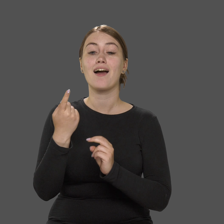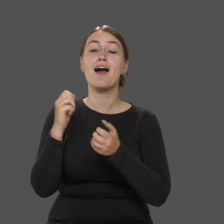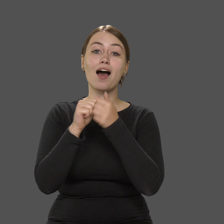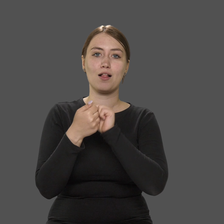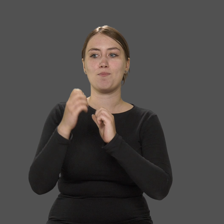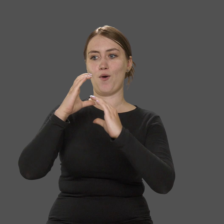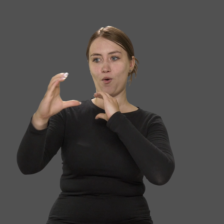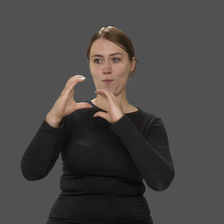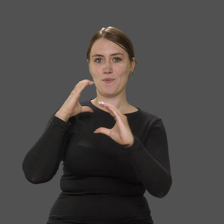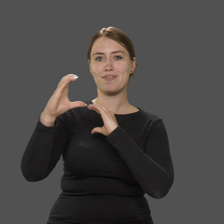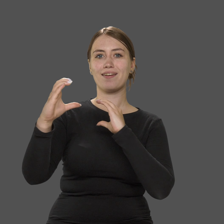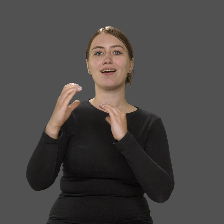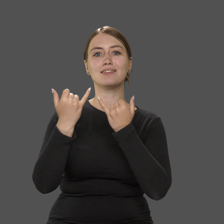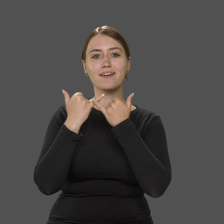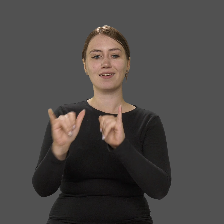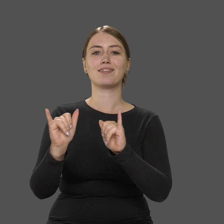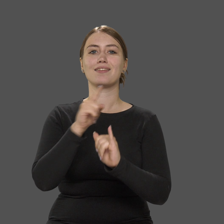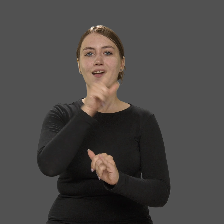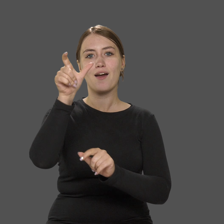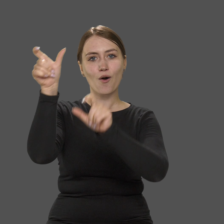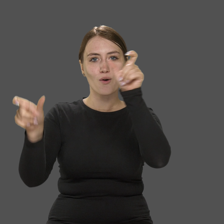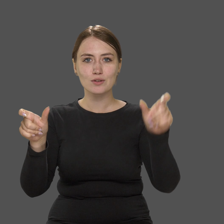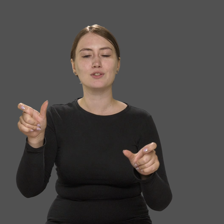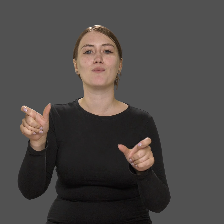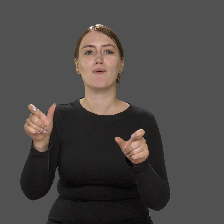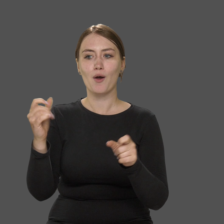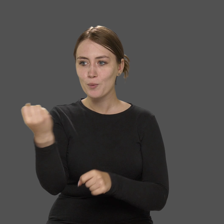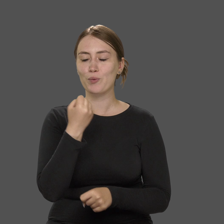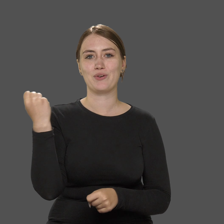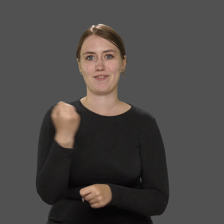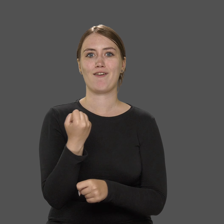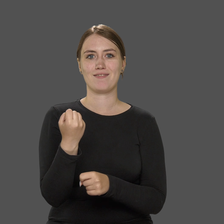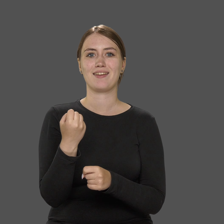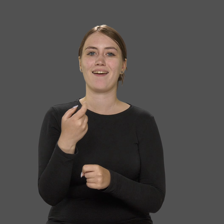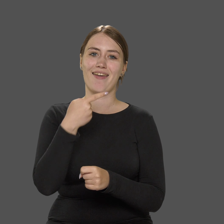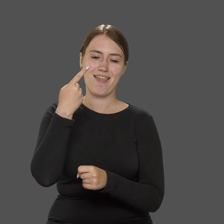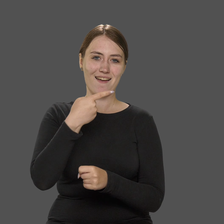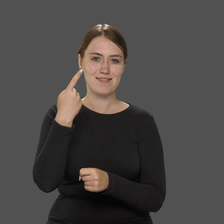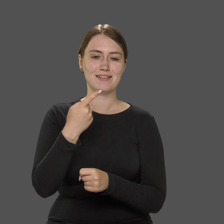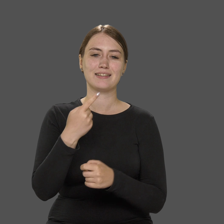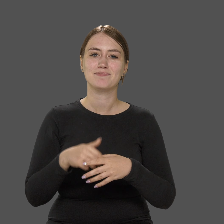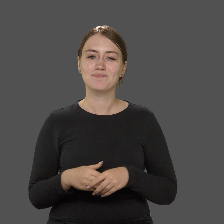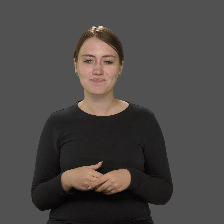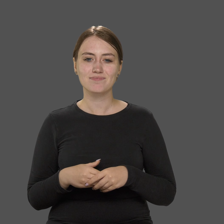and communication with other users of that language.